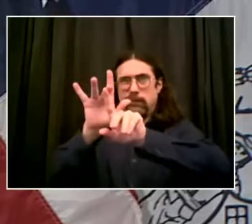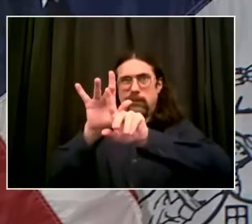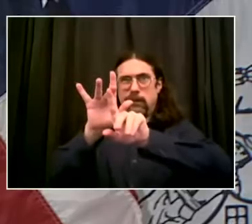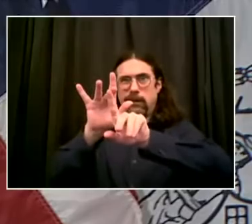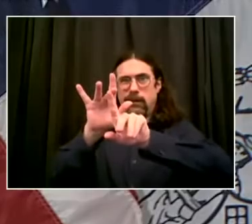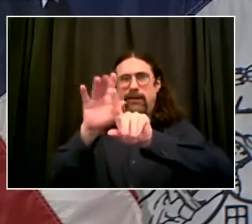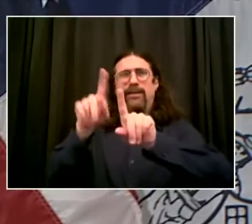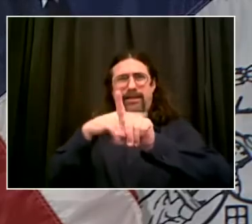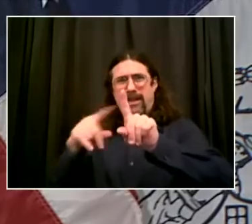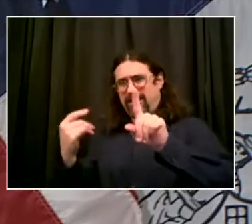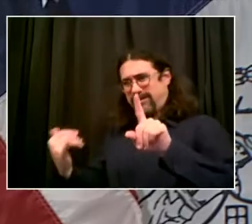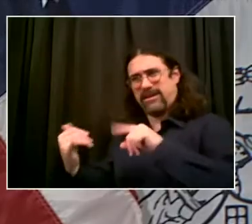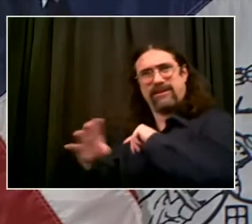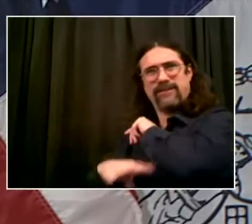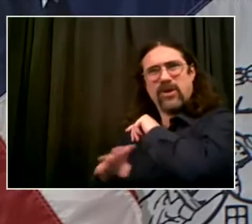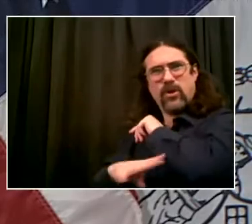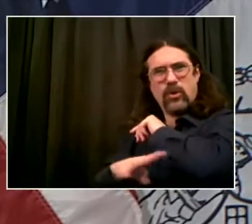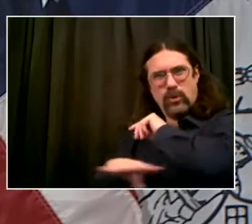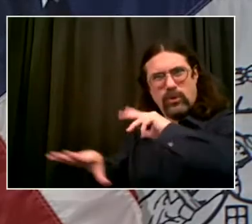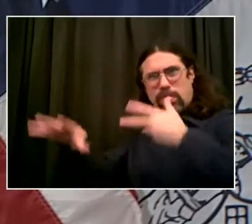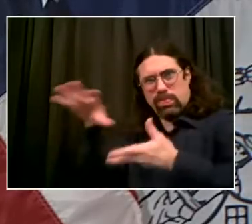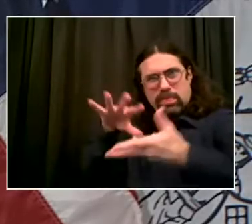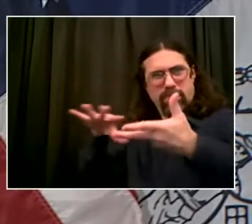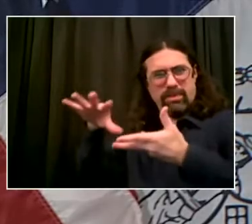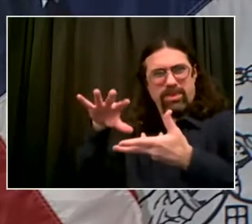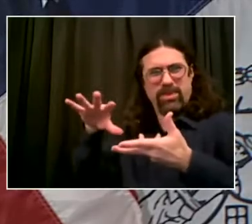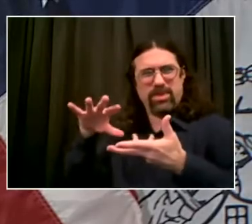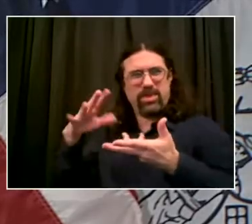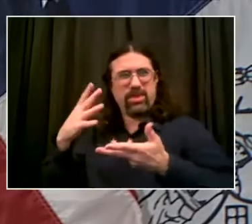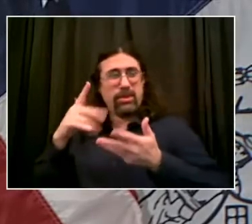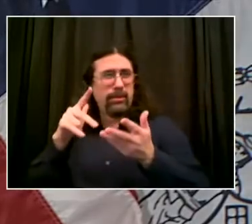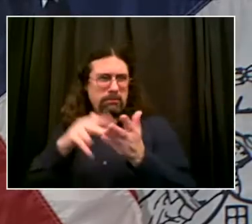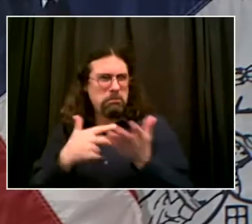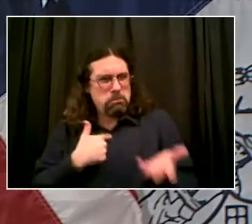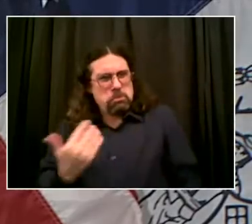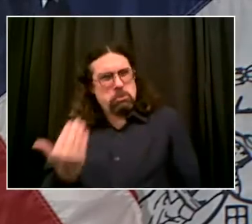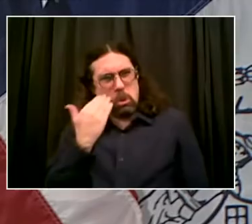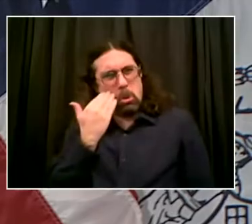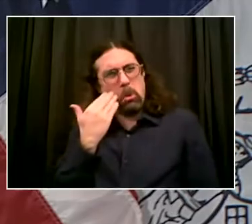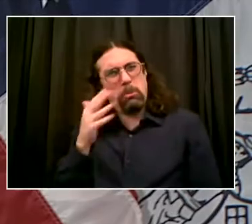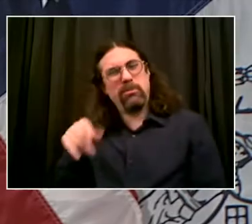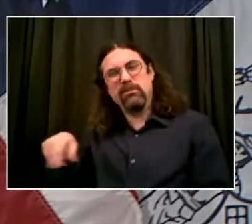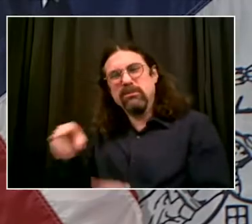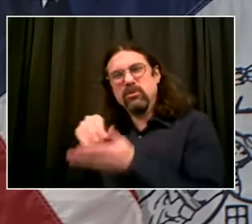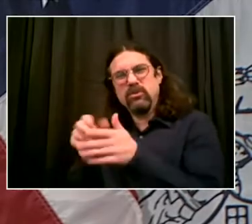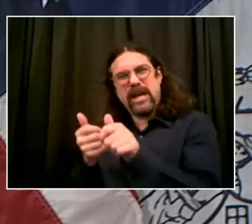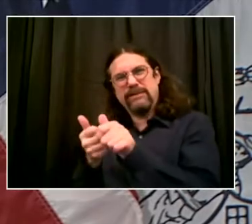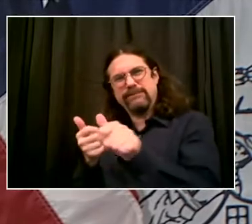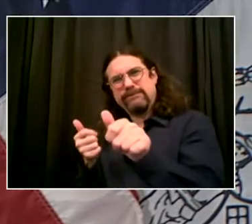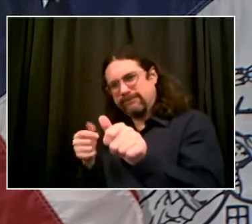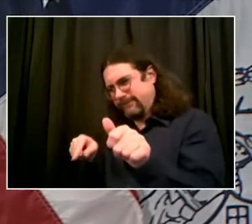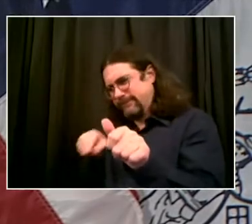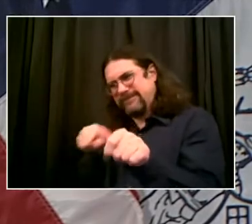WE HHE AVE AVTO ADDRESS. THINK WHAT IS CRUCIAIAL HERE IS TO ACKNOWLEDGE THERE IS AN ACHIEVEMENT GAP